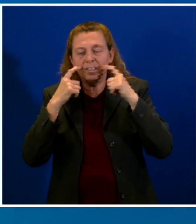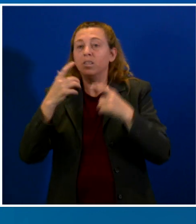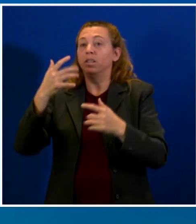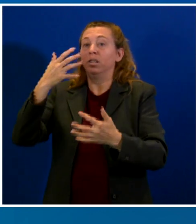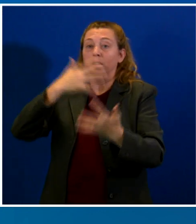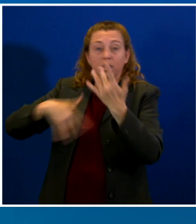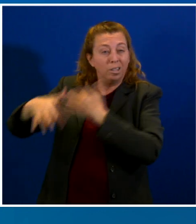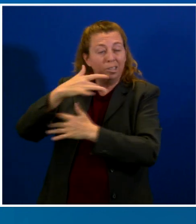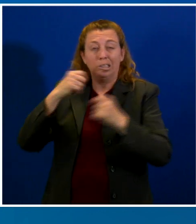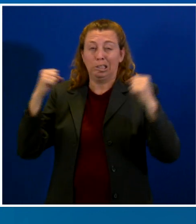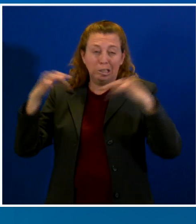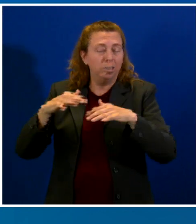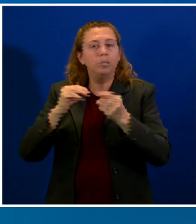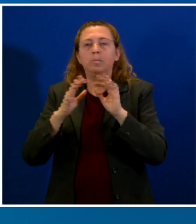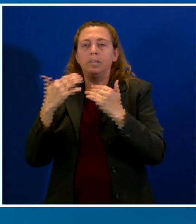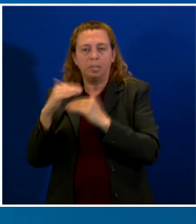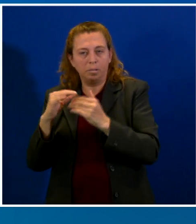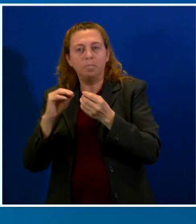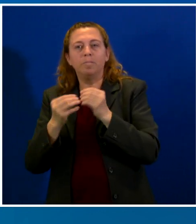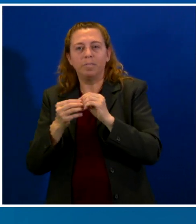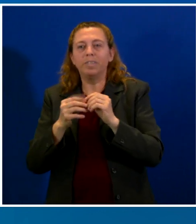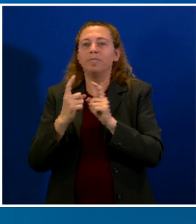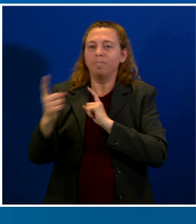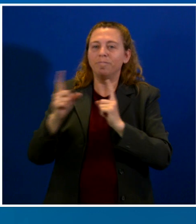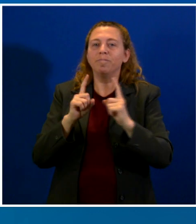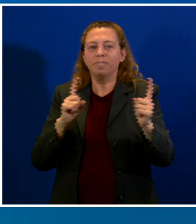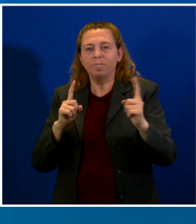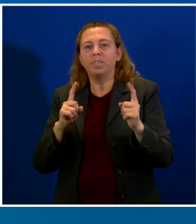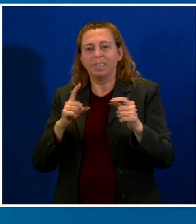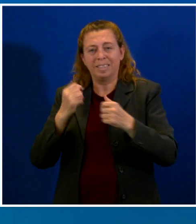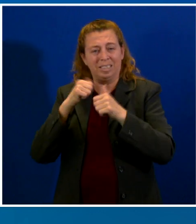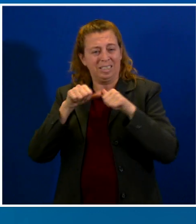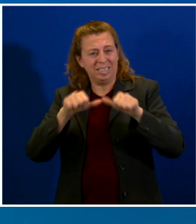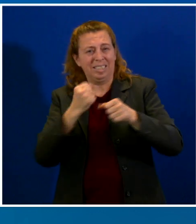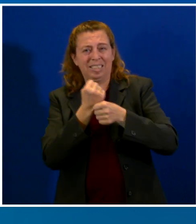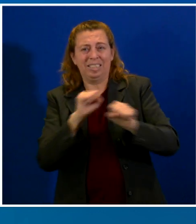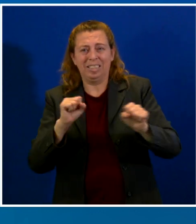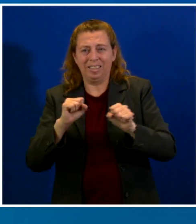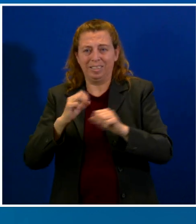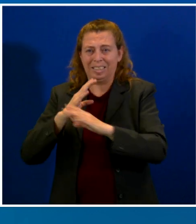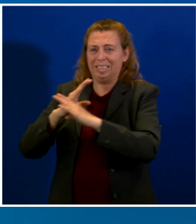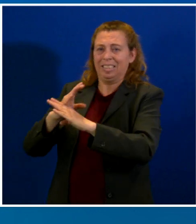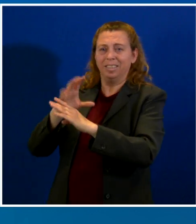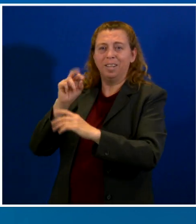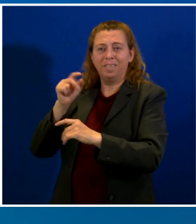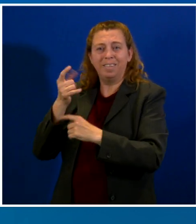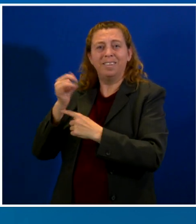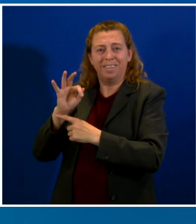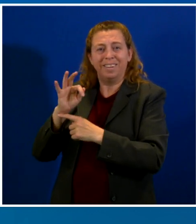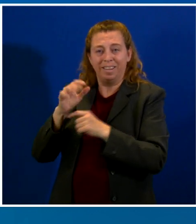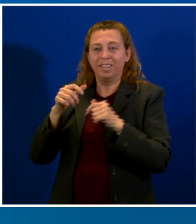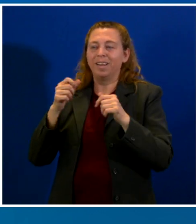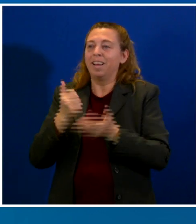It protects everyone from COVID-19 and keeps us moving forward. Be well, Vancouver.